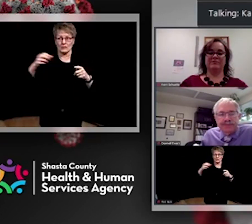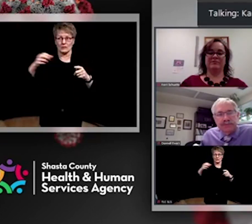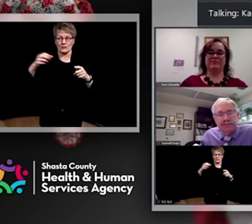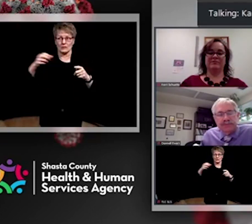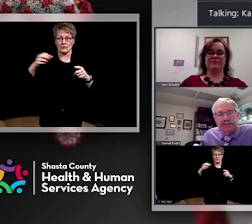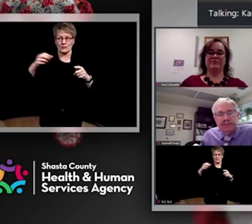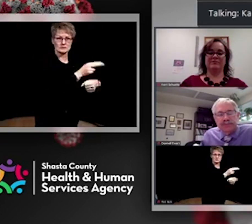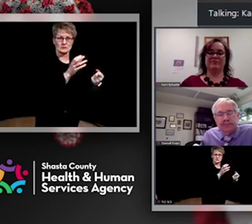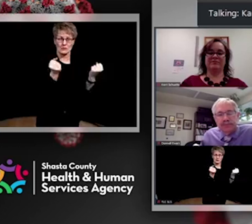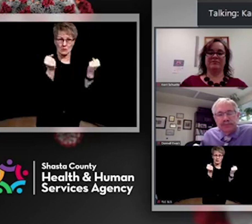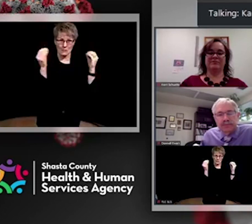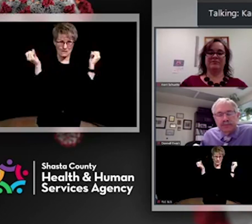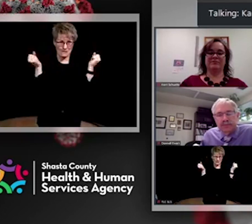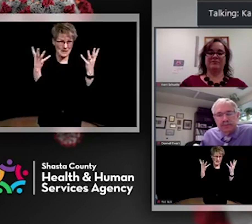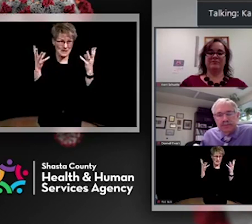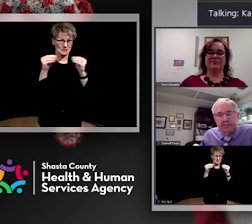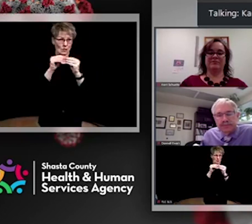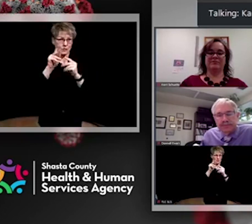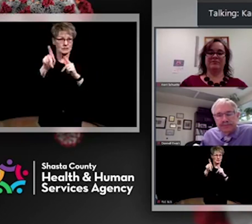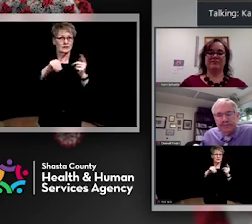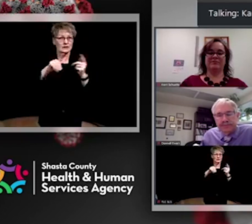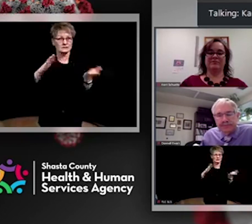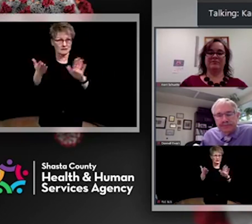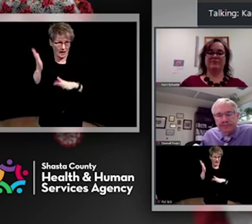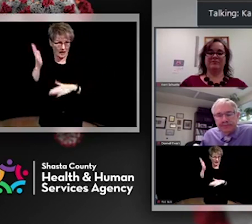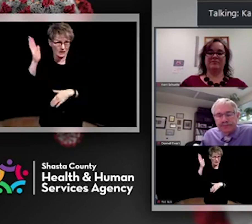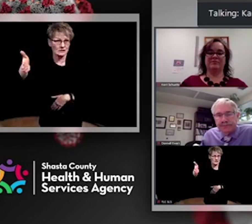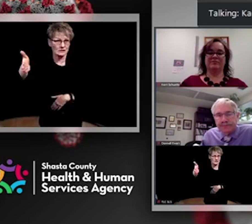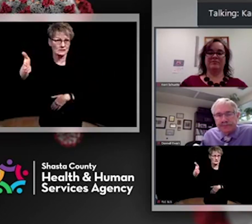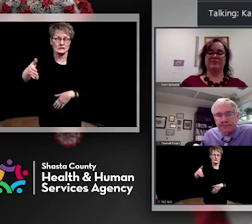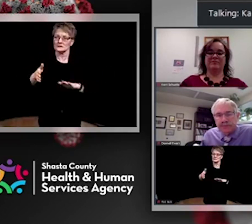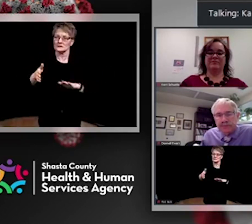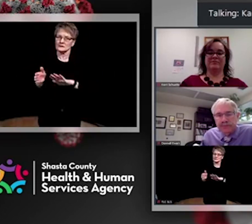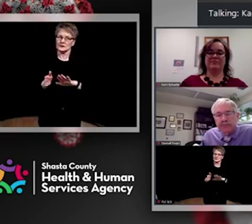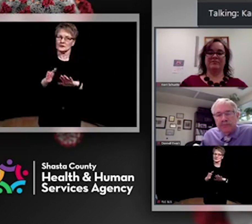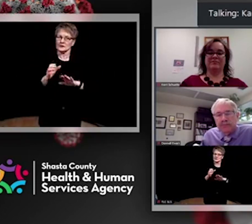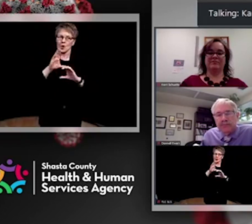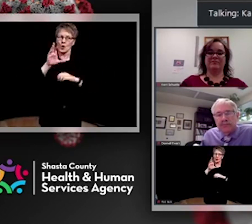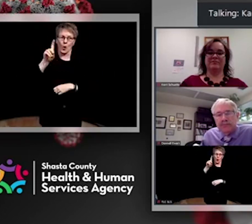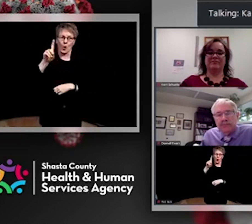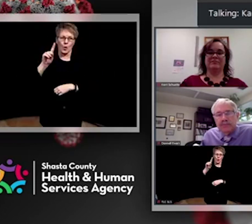by masking, staying away from each other, trying to prevent infection. And that's how we're going